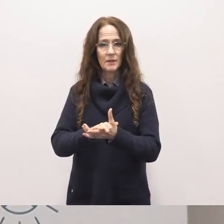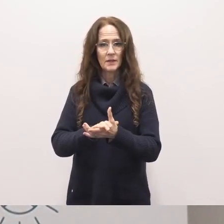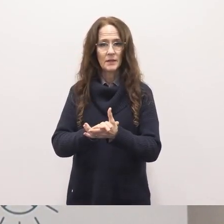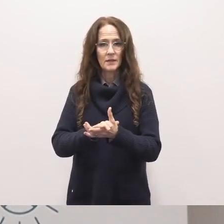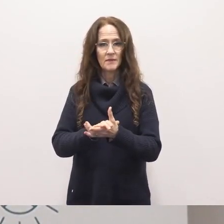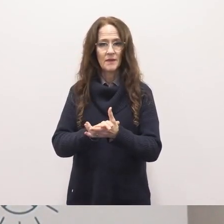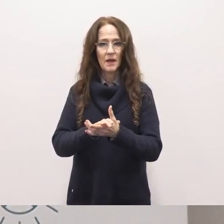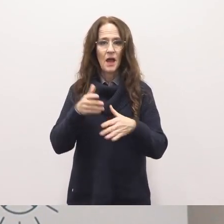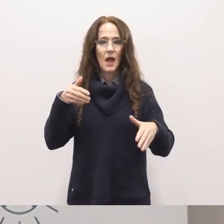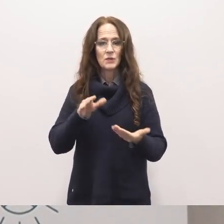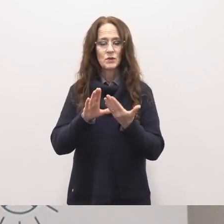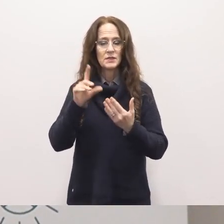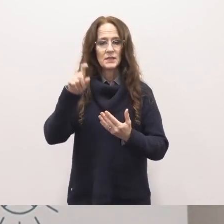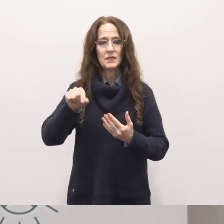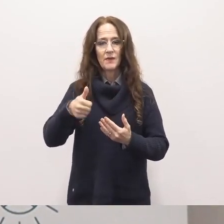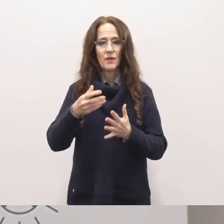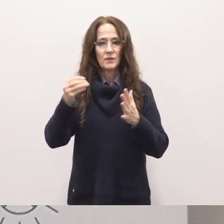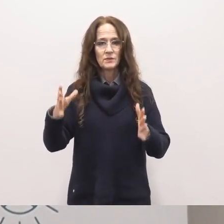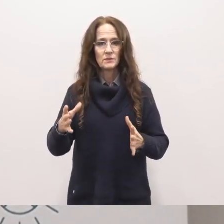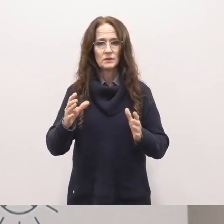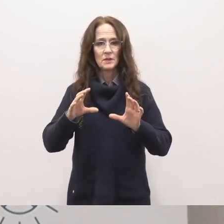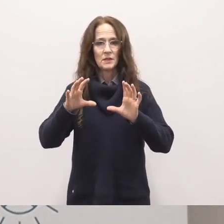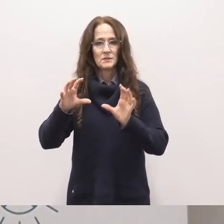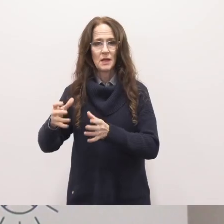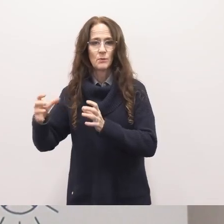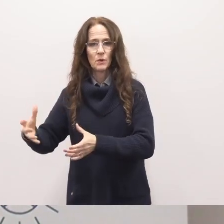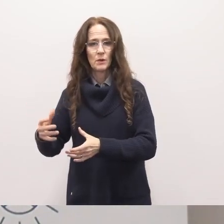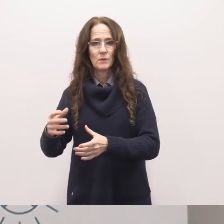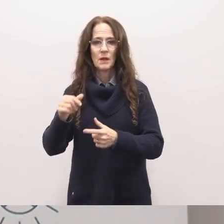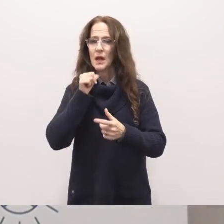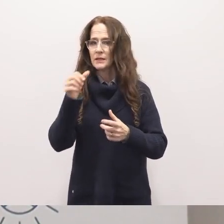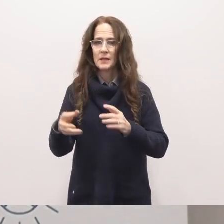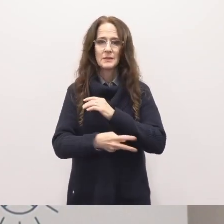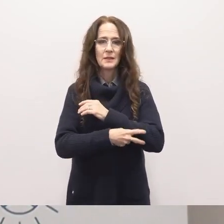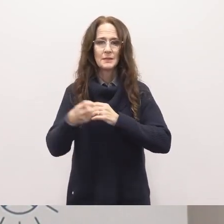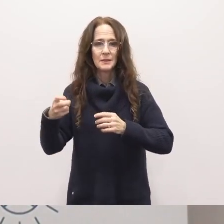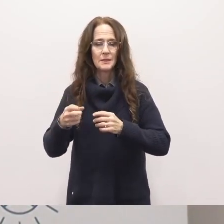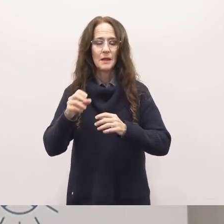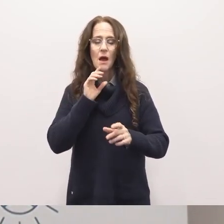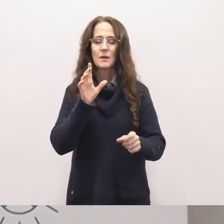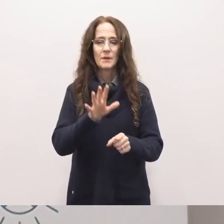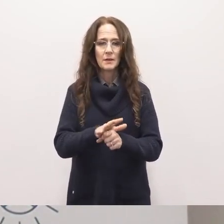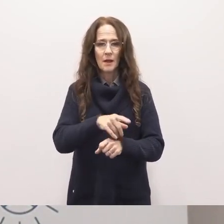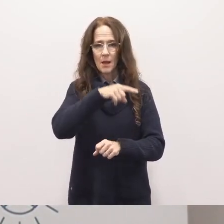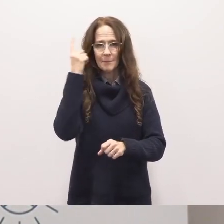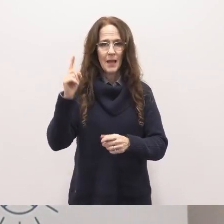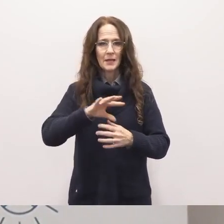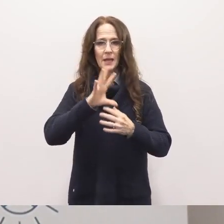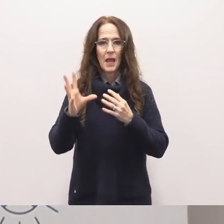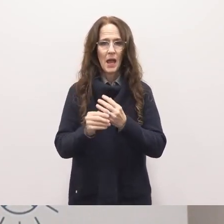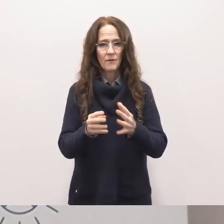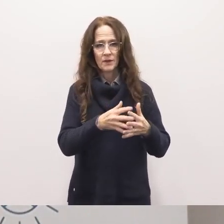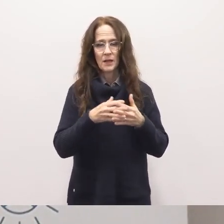of other students' subgroups does not diminish our commitment to our black African American students.